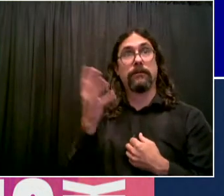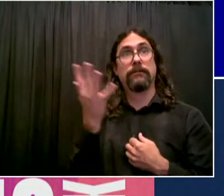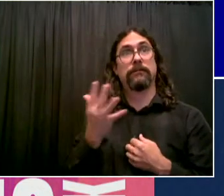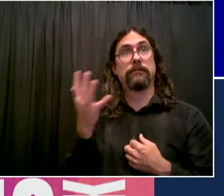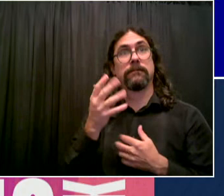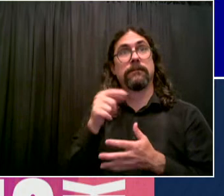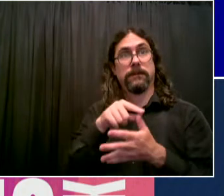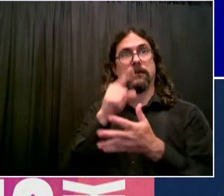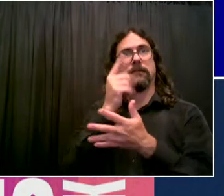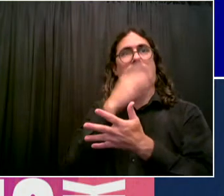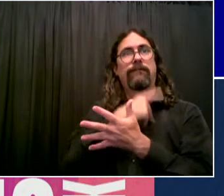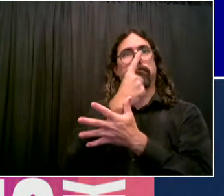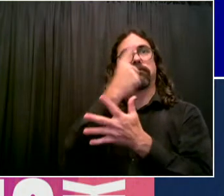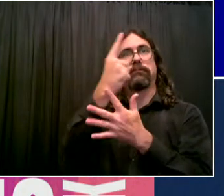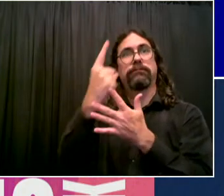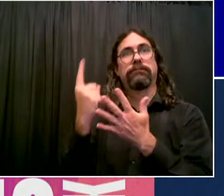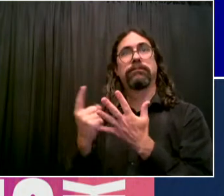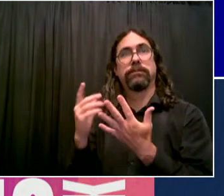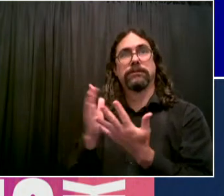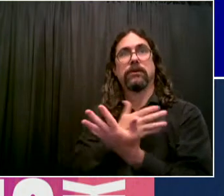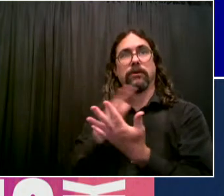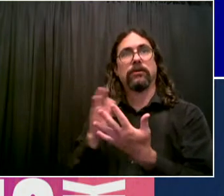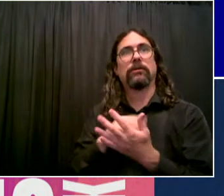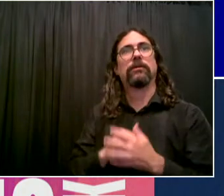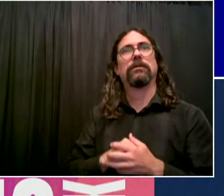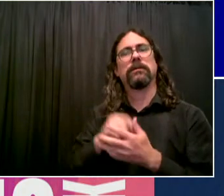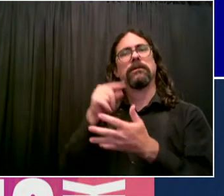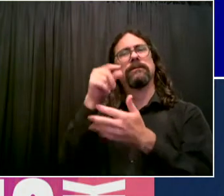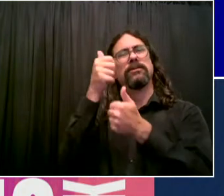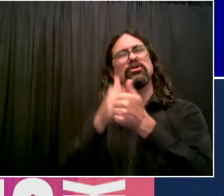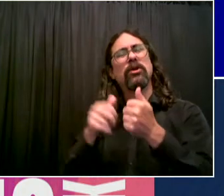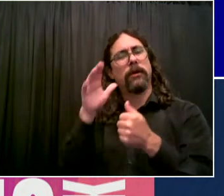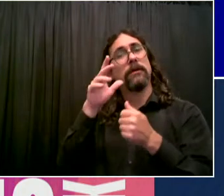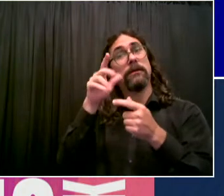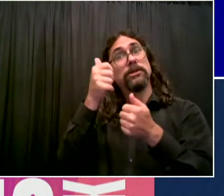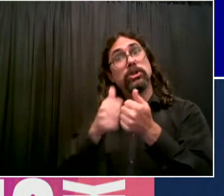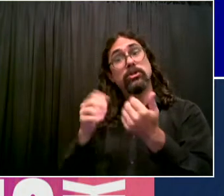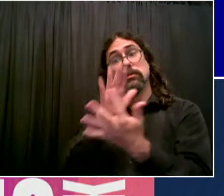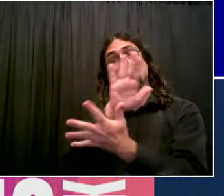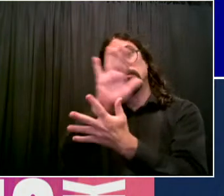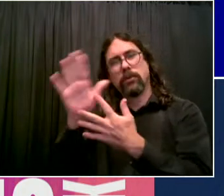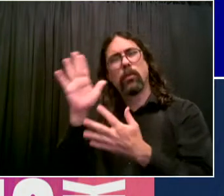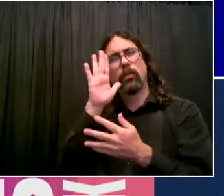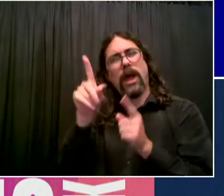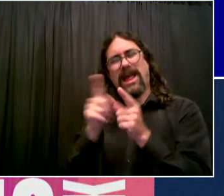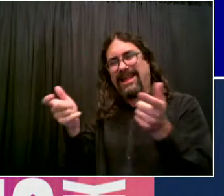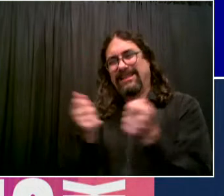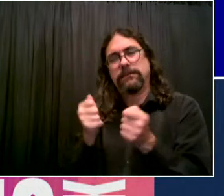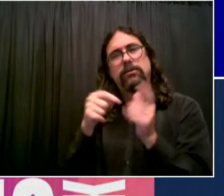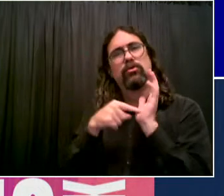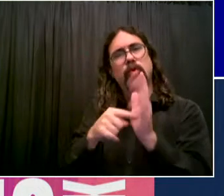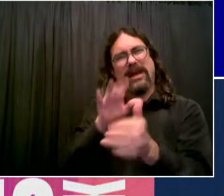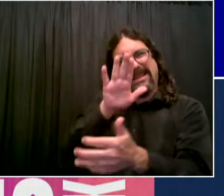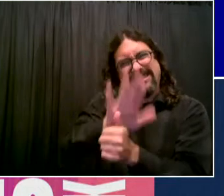CONTRIBUTION TO HIP-HOP AND WHAT CEAH BOROUGH HAS CONTRIBUTED SO WEAR E GOING TO HIGHLIGHT THE